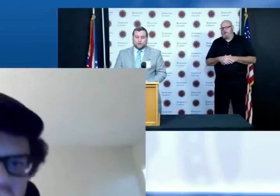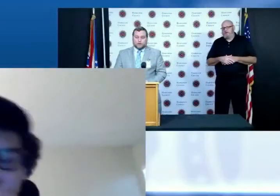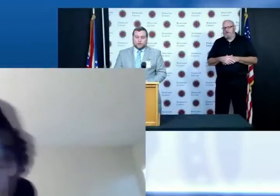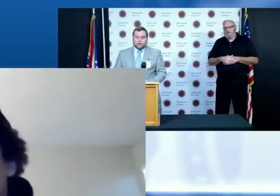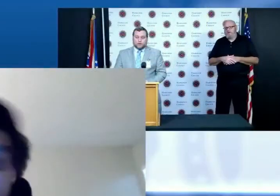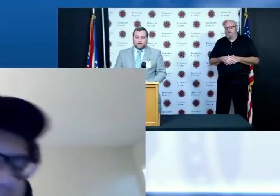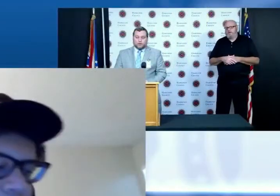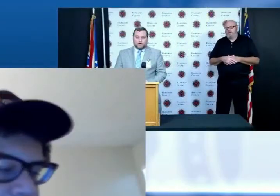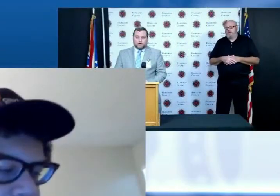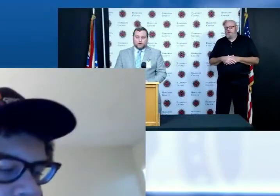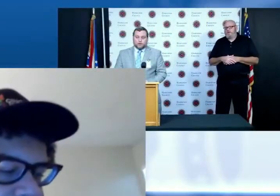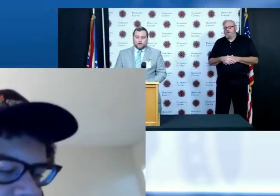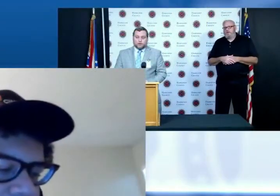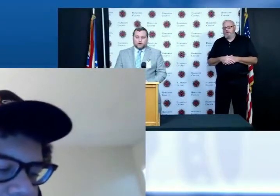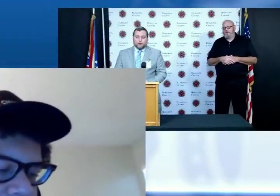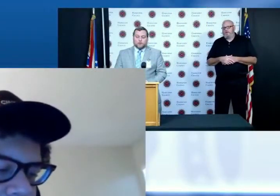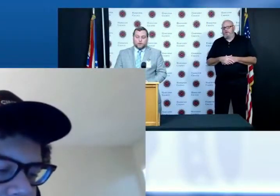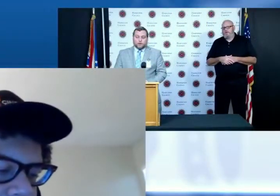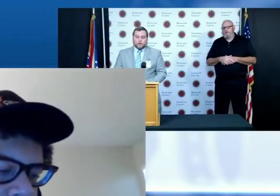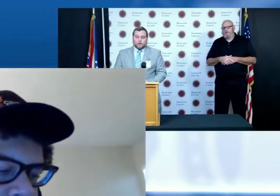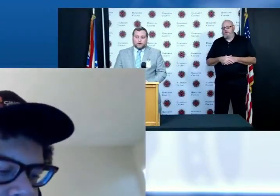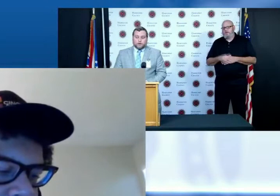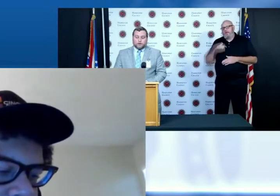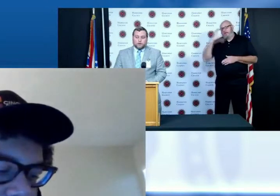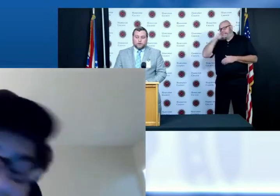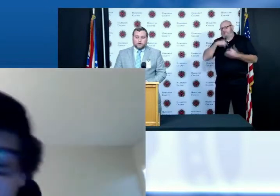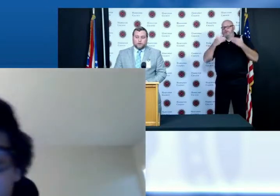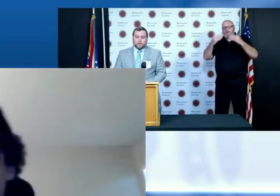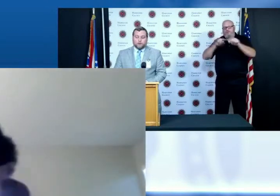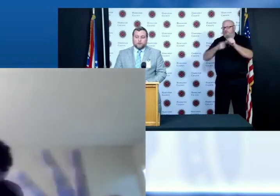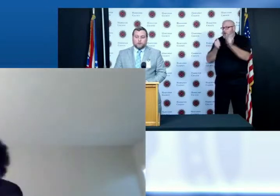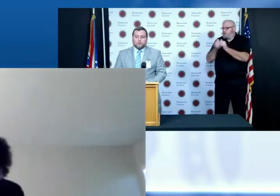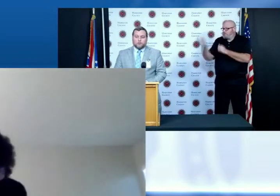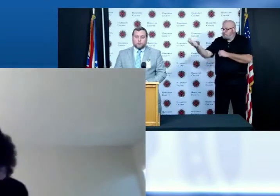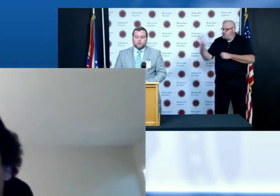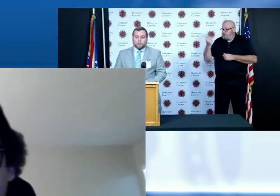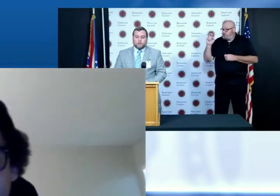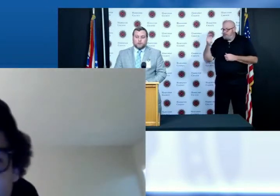we'll start with you Greg just want to talk about the new deaths that have been reported it's